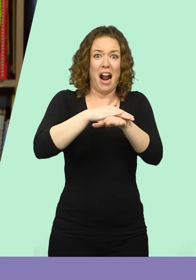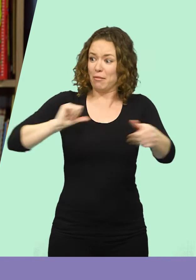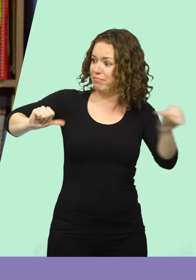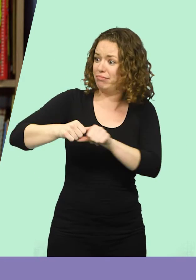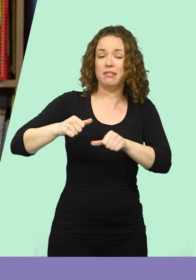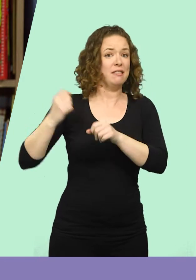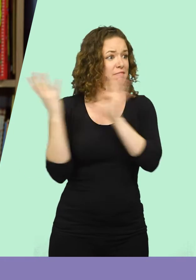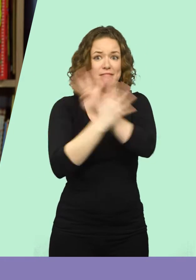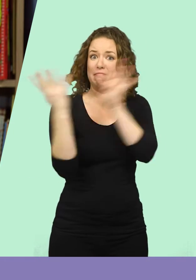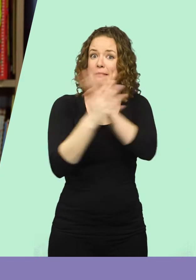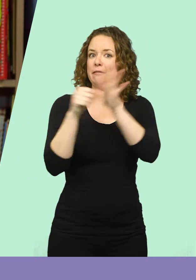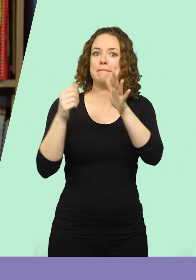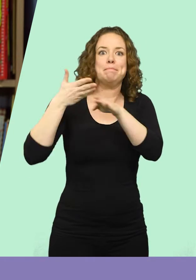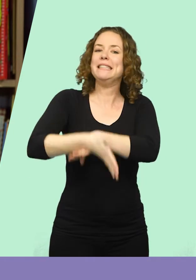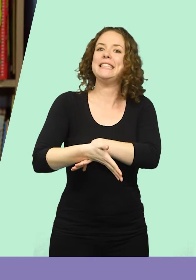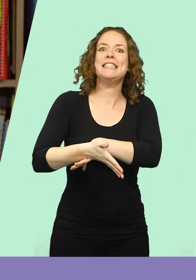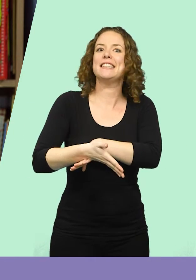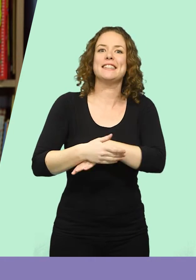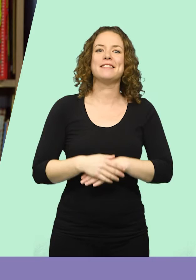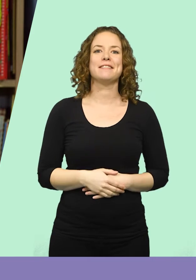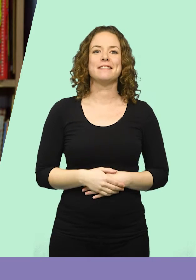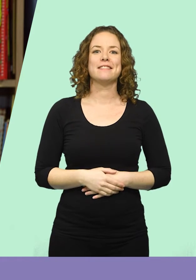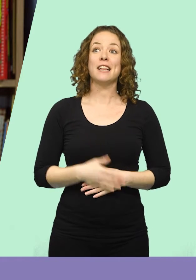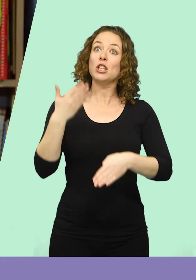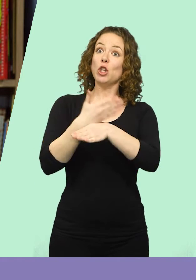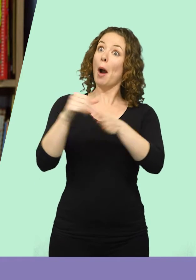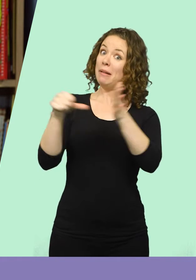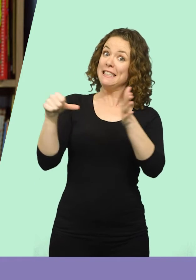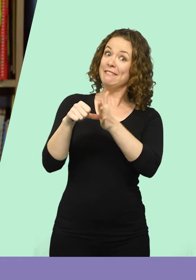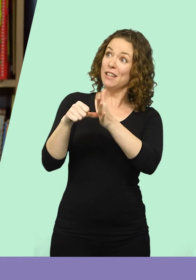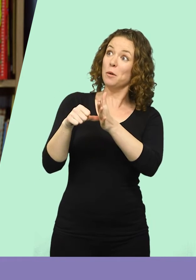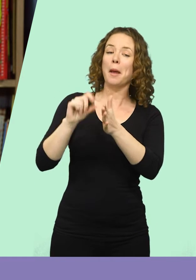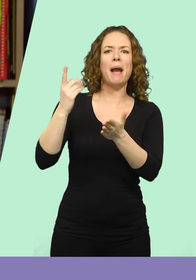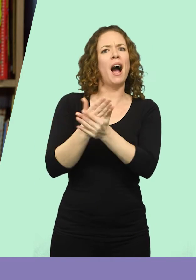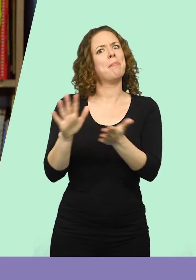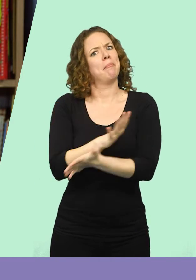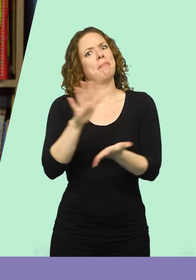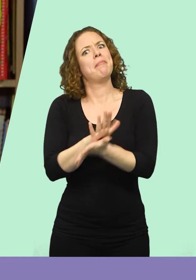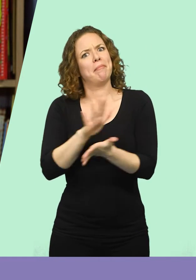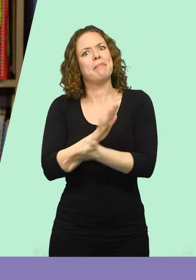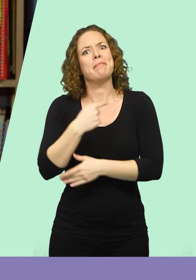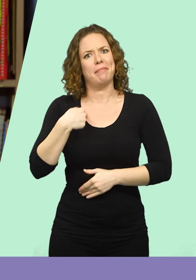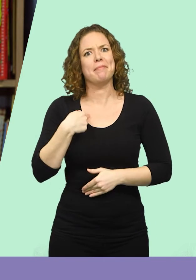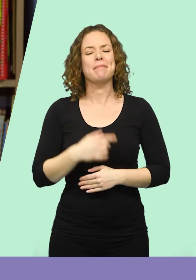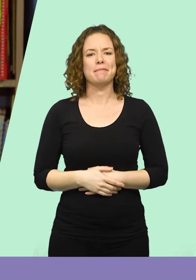just when there's not very much time in the day. It was a difficult job but I did really enjoy it.